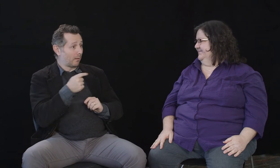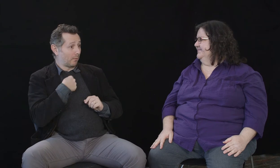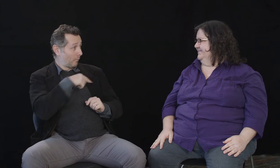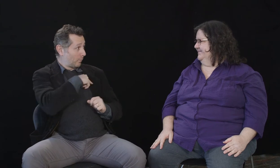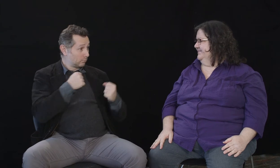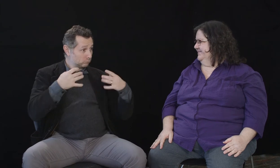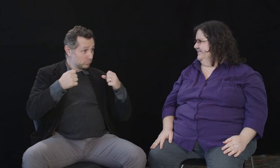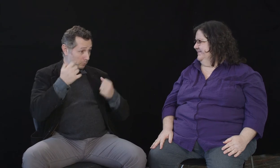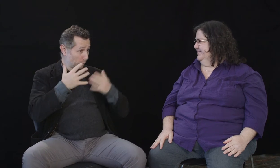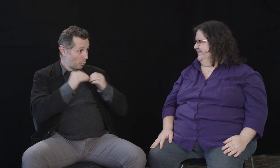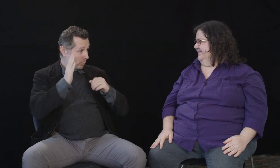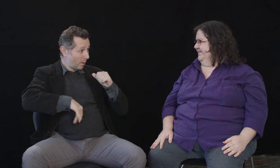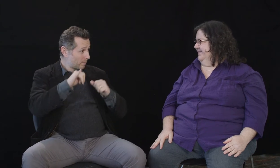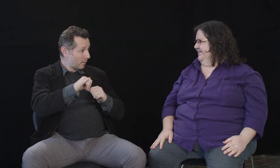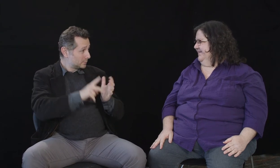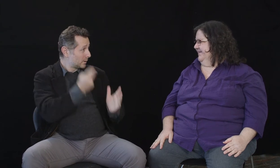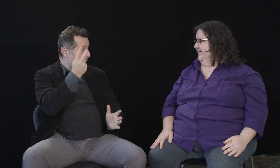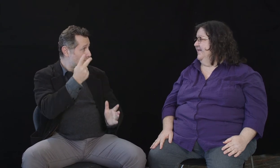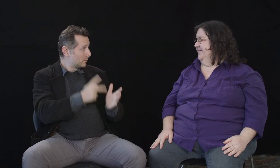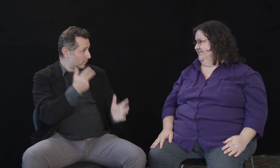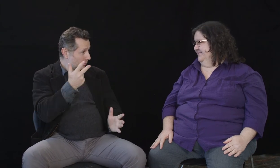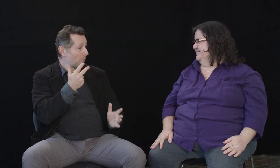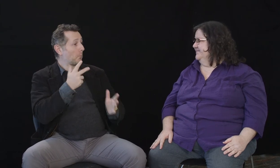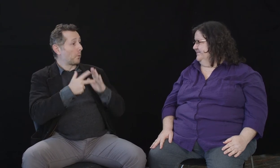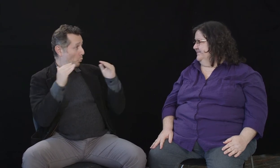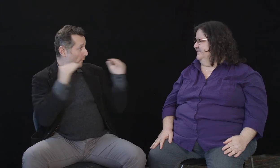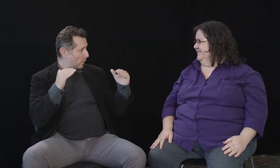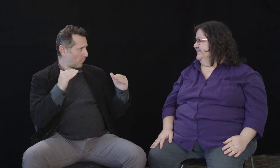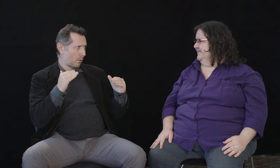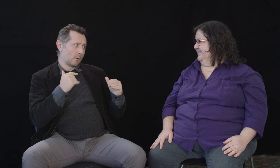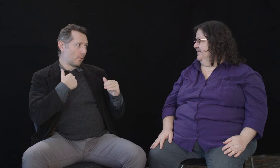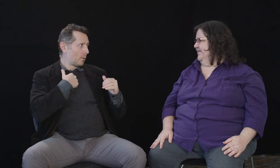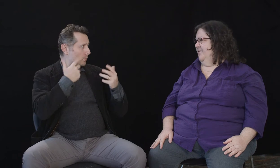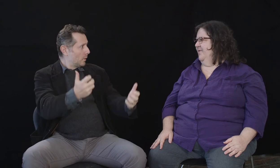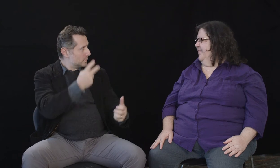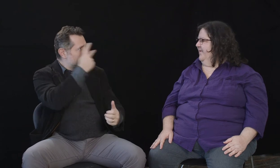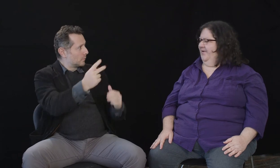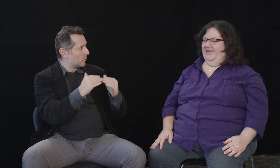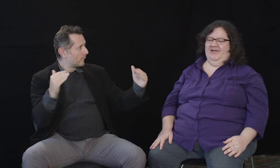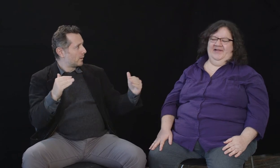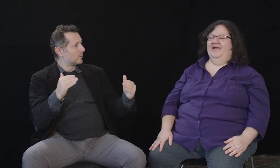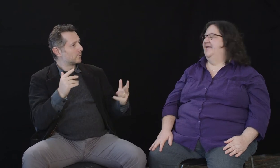Equivalence may require 2x or 3x longer. I want equivalence!